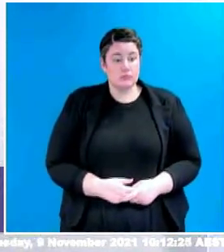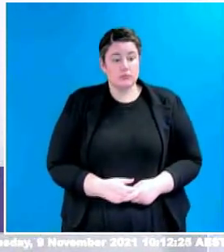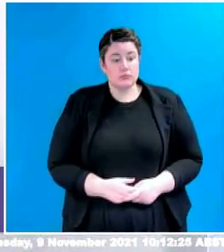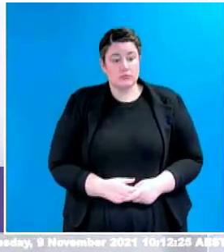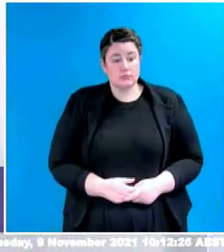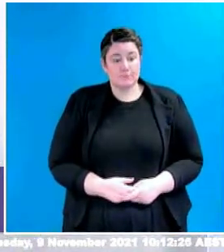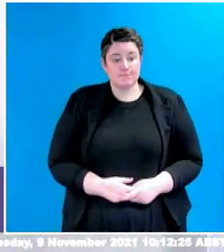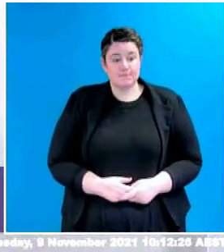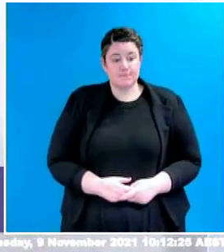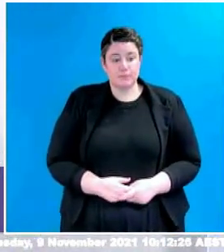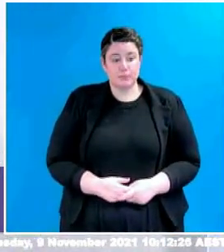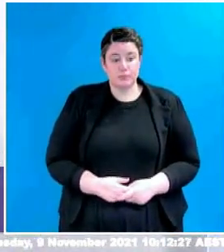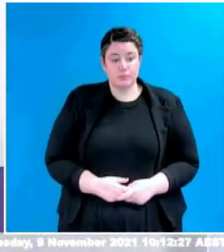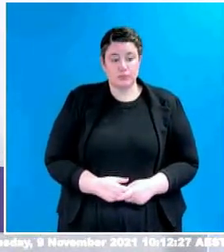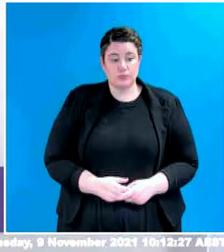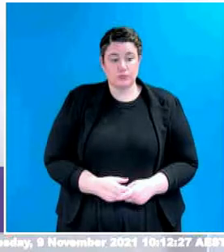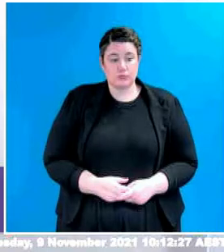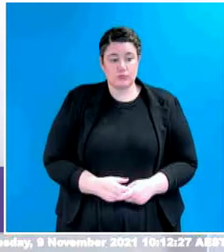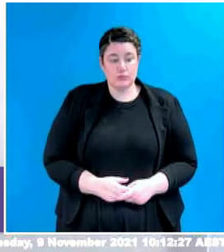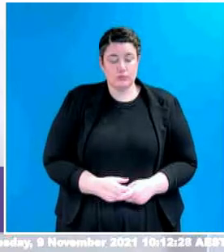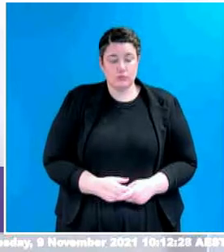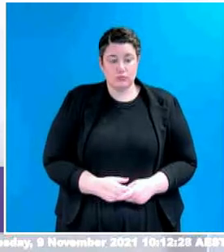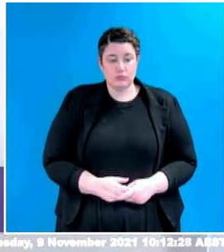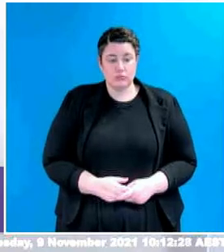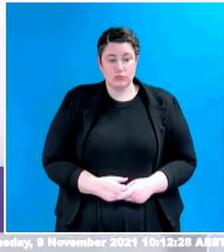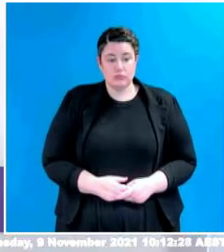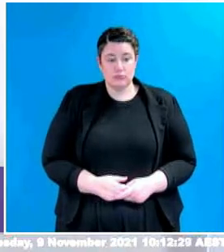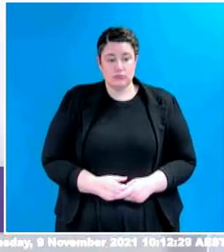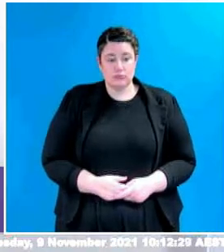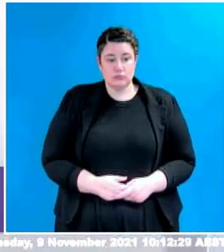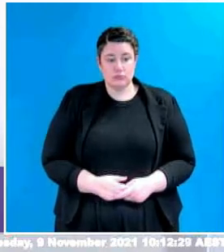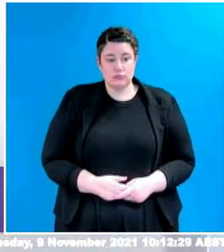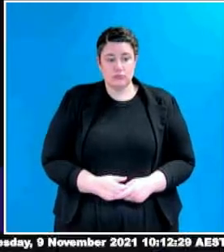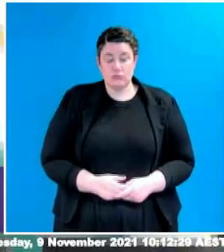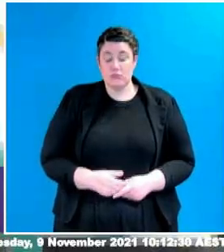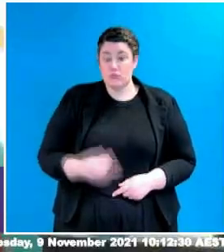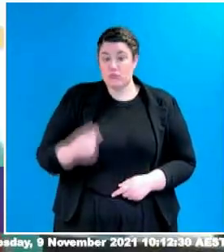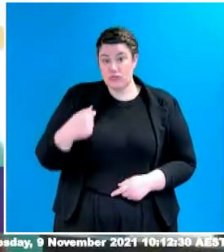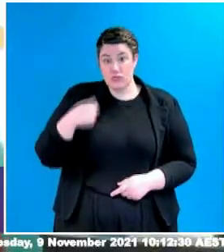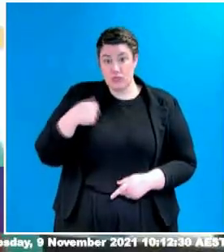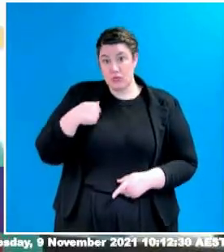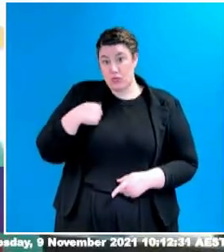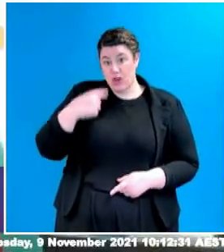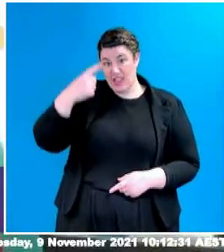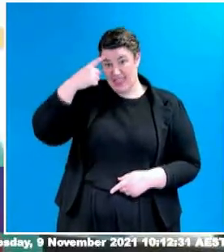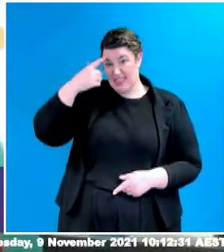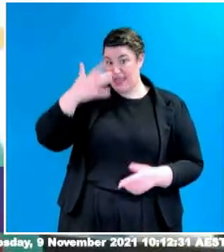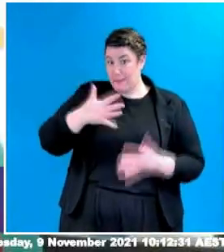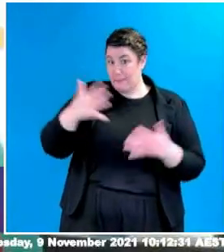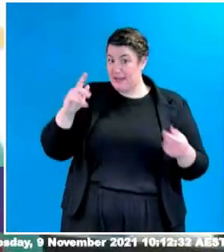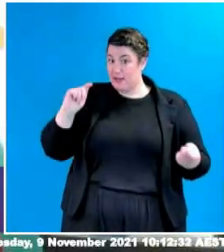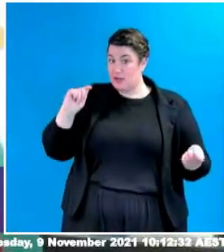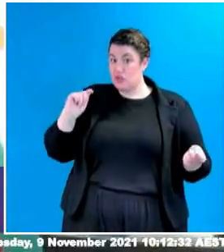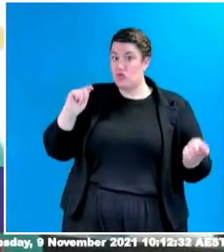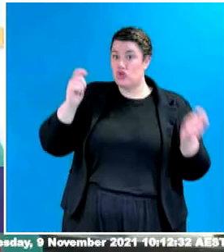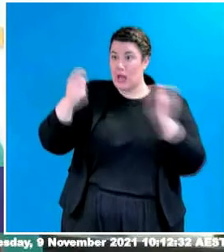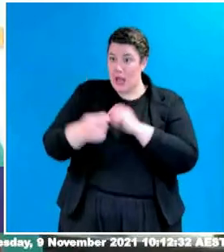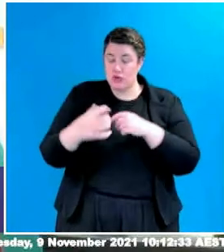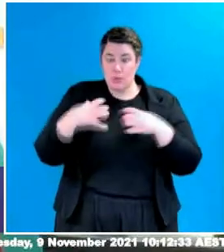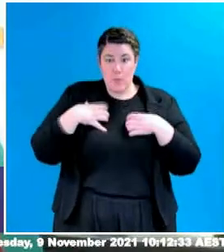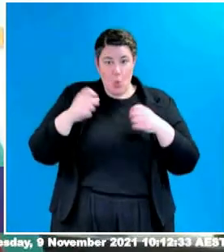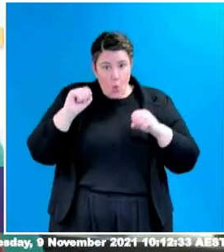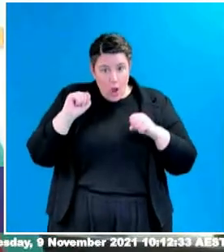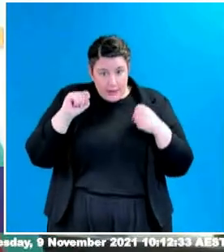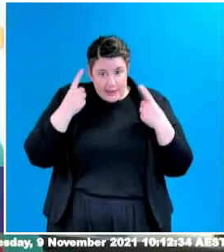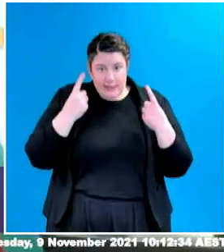I think there has been a big change and maturing over time of awareness